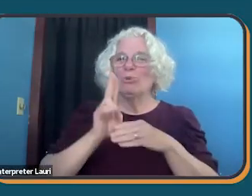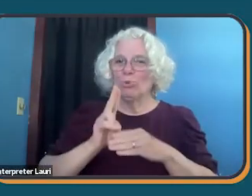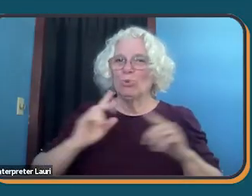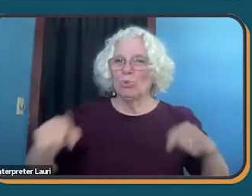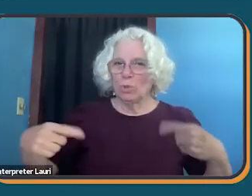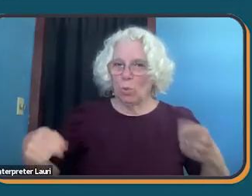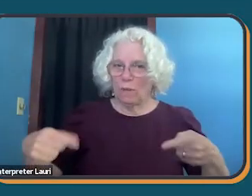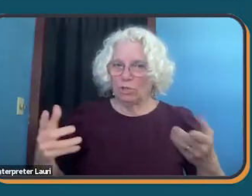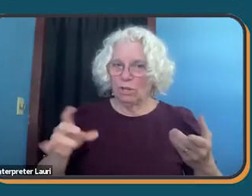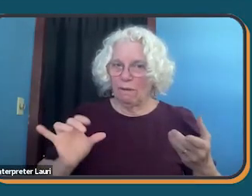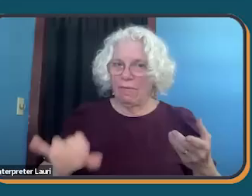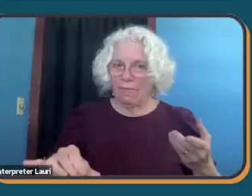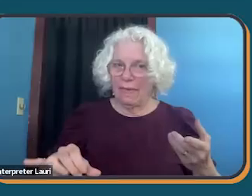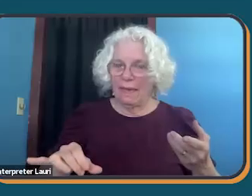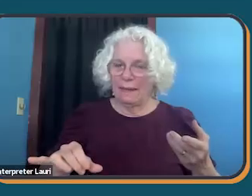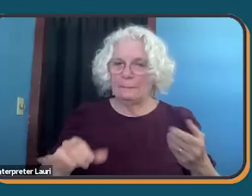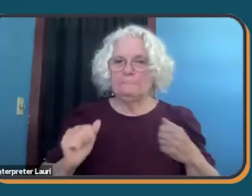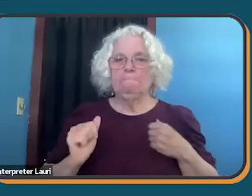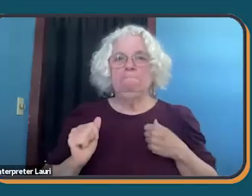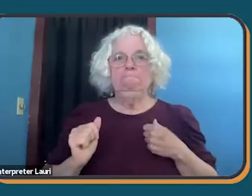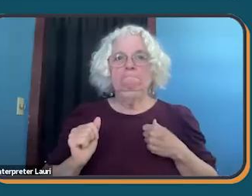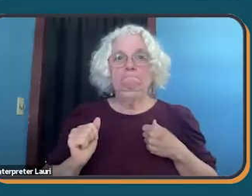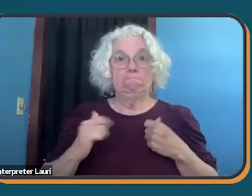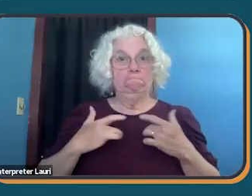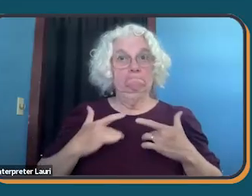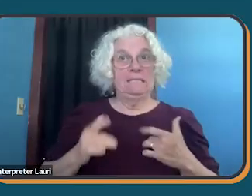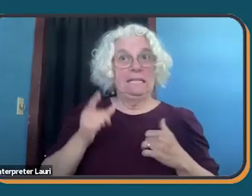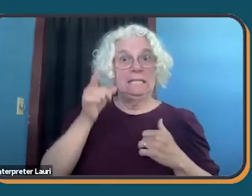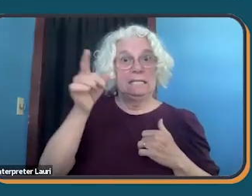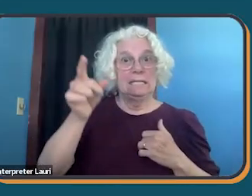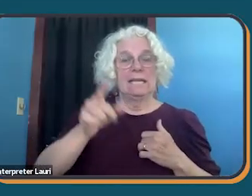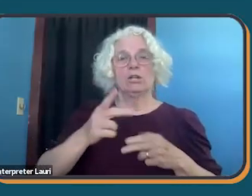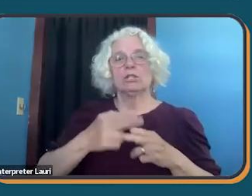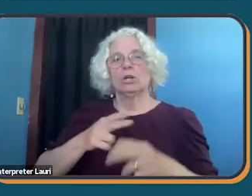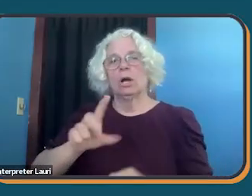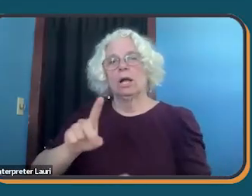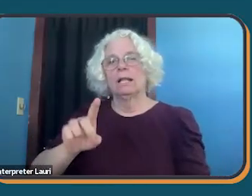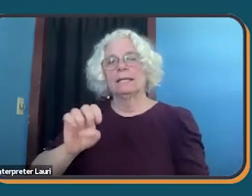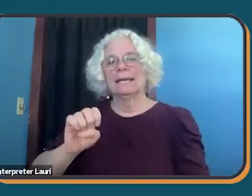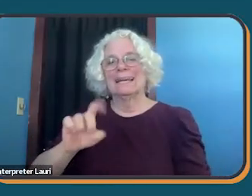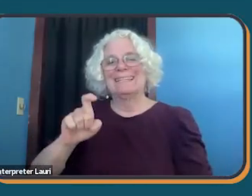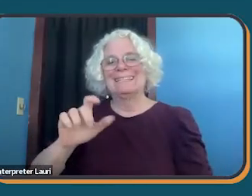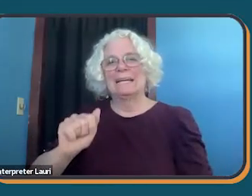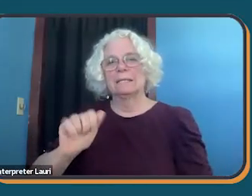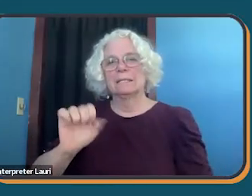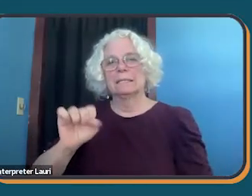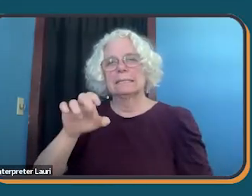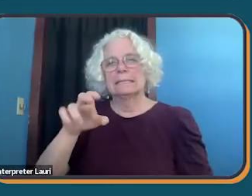And now, the usual exam for this is the DEXA scan. This is the one that takes pictures of your bones